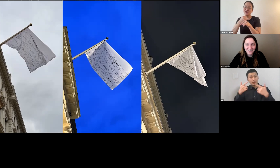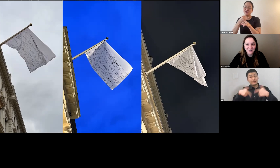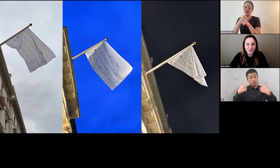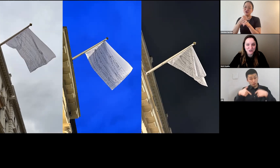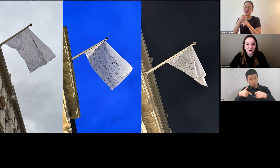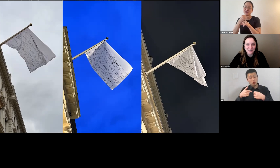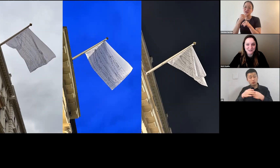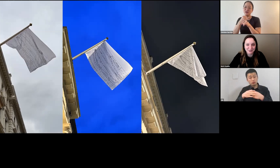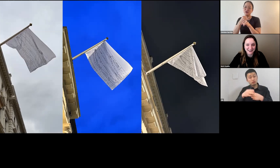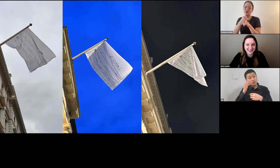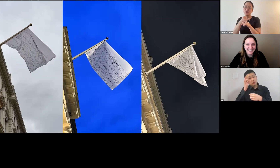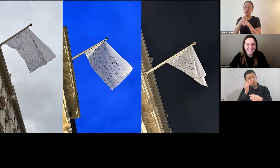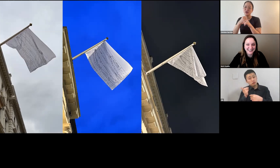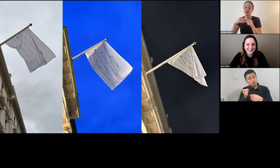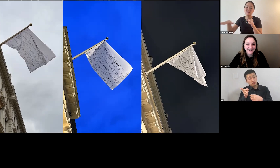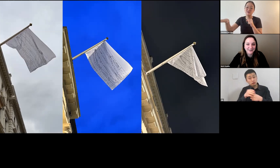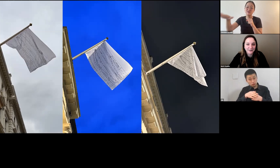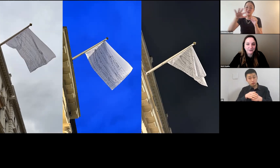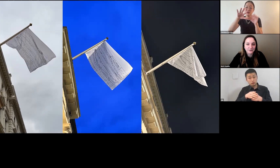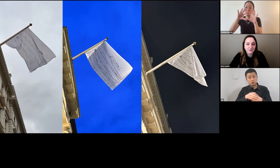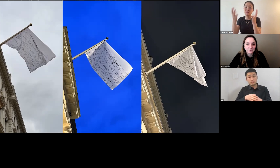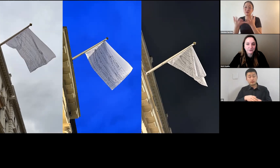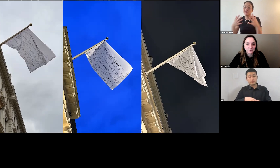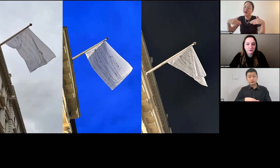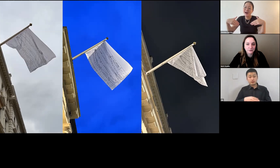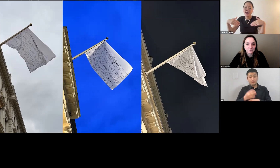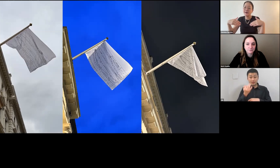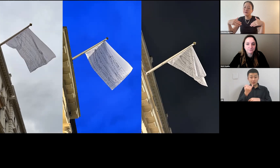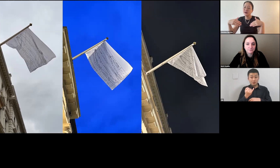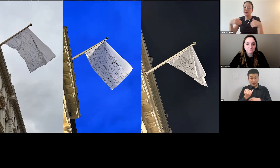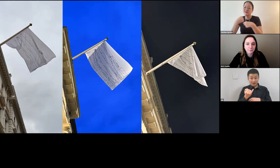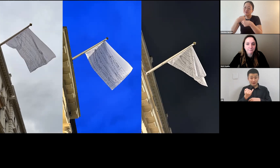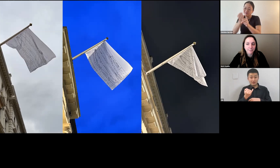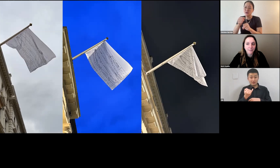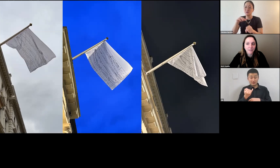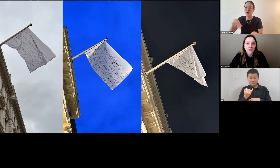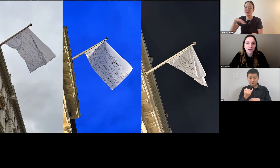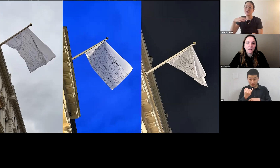when she walks by.